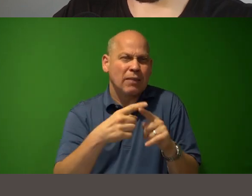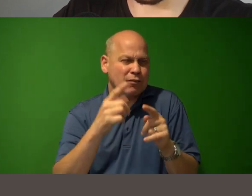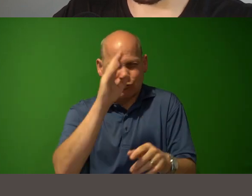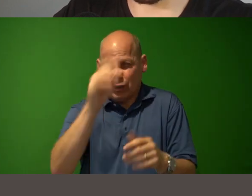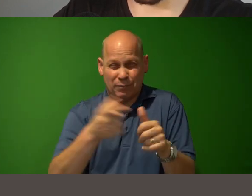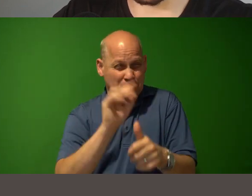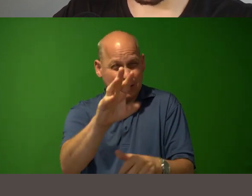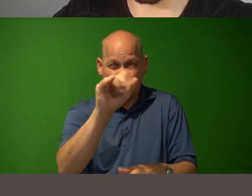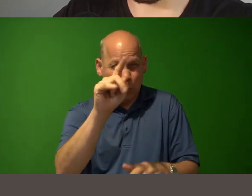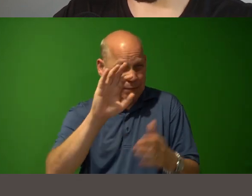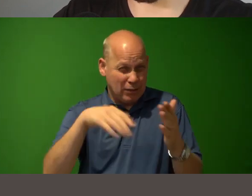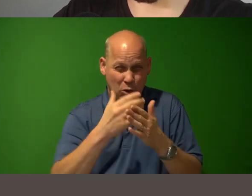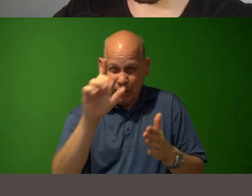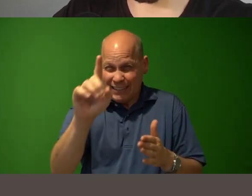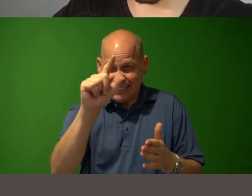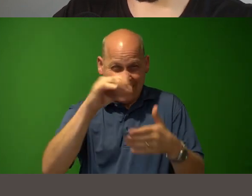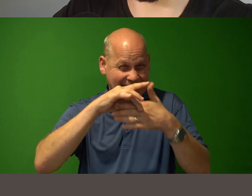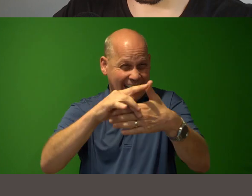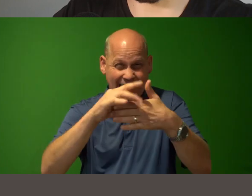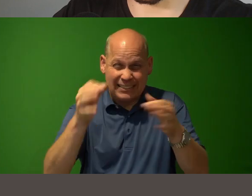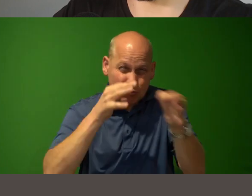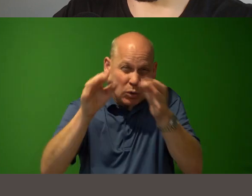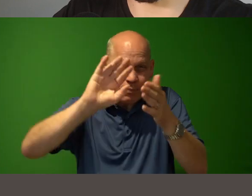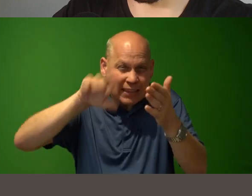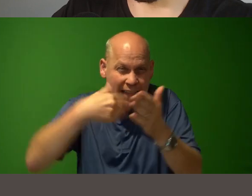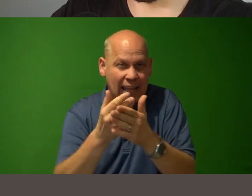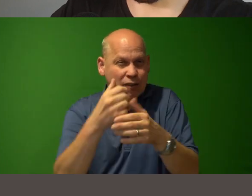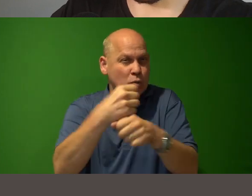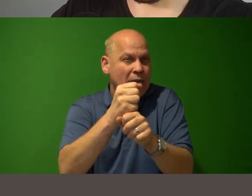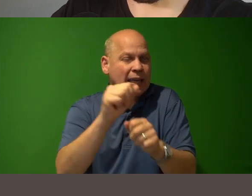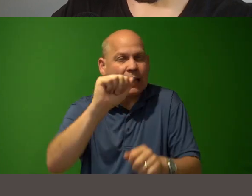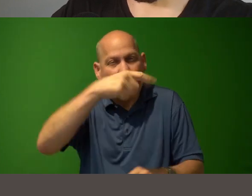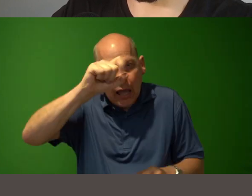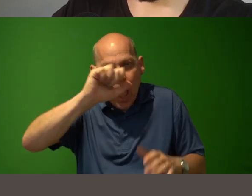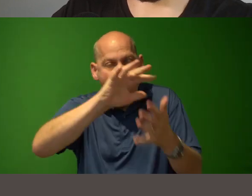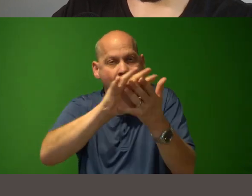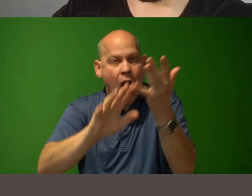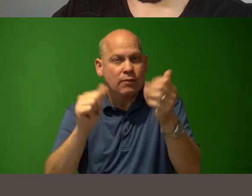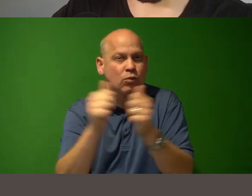his website. This is all of his data contact describing how you make applications with his C4 model.